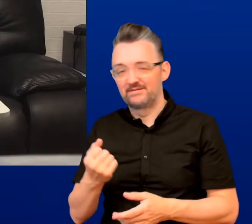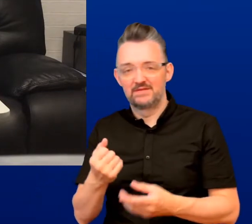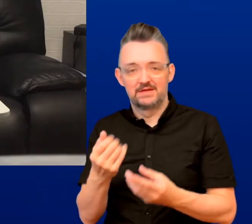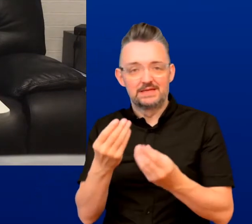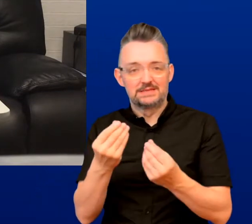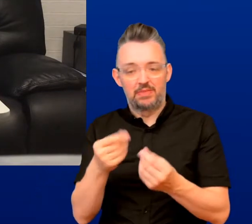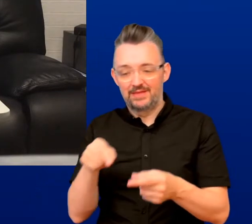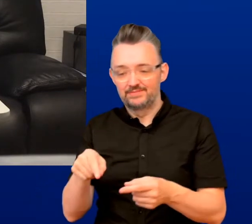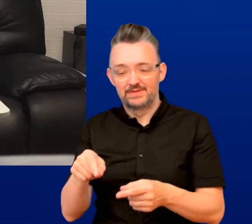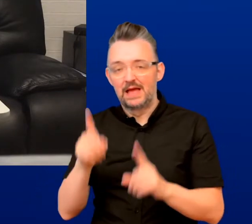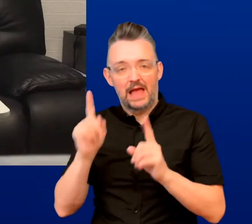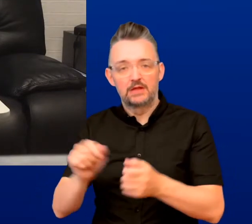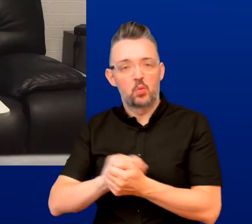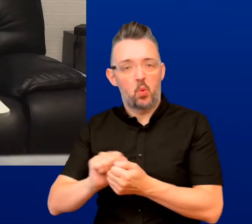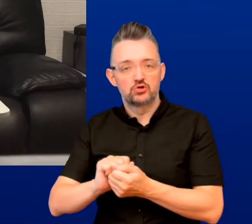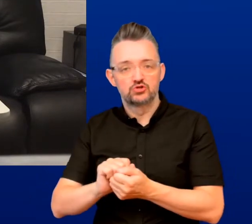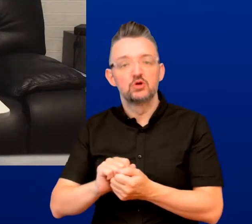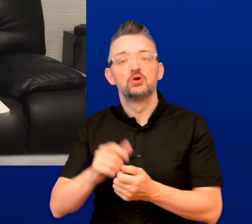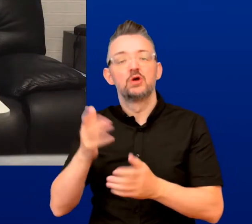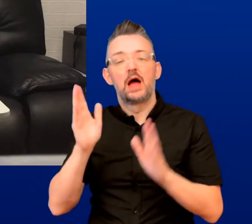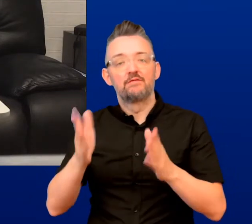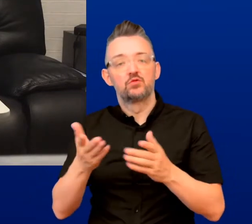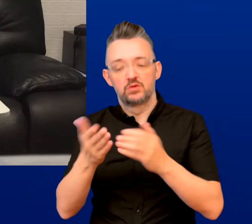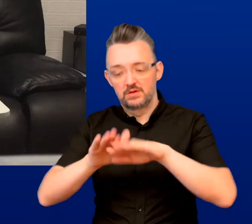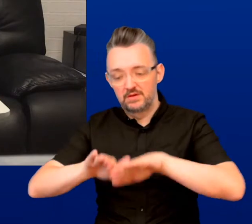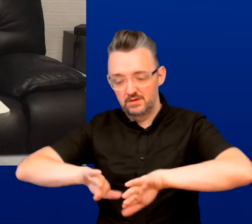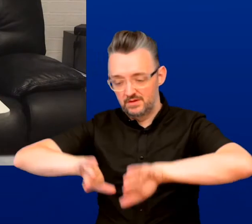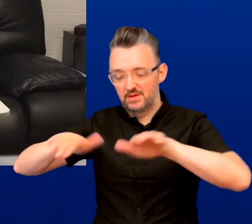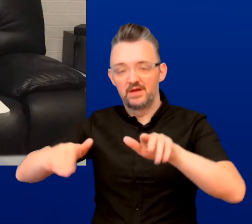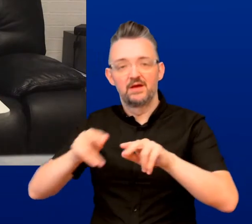washable you would need to put cling film and